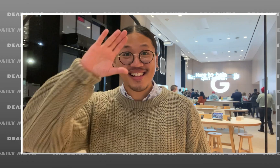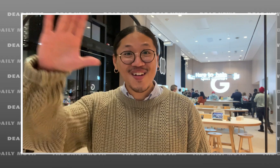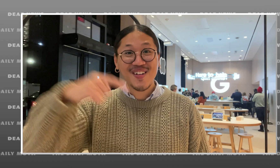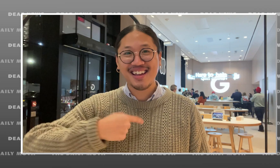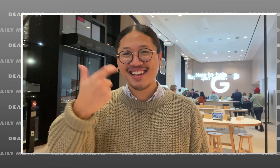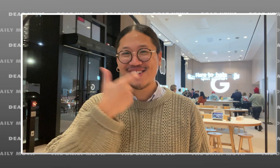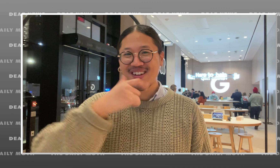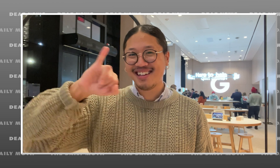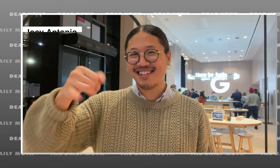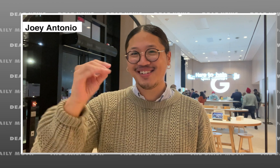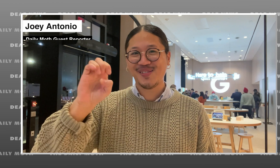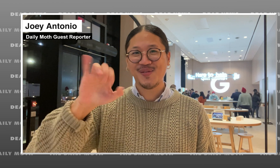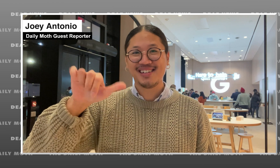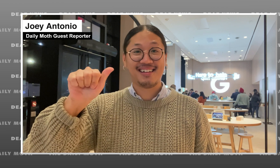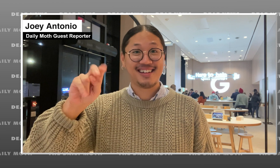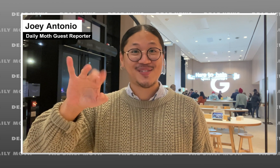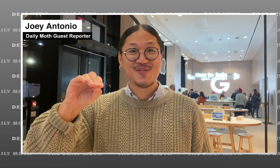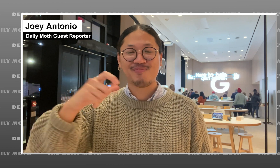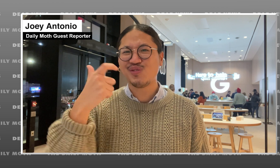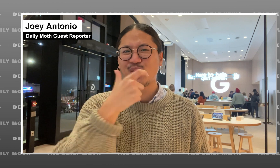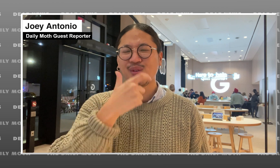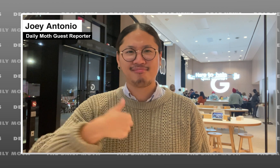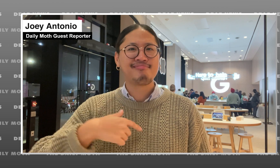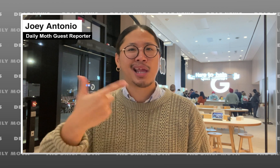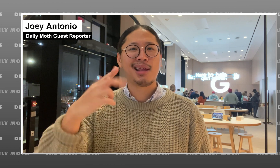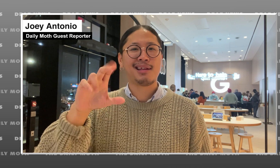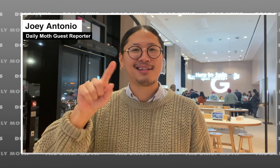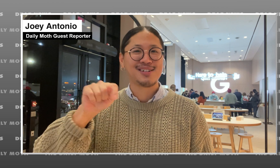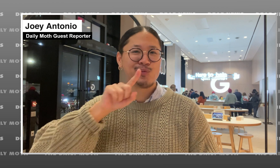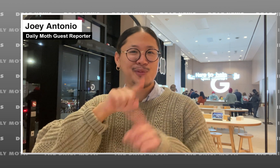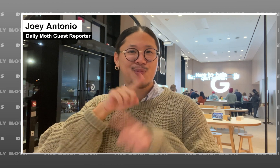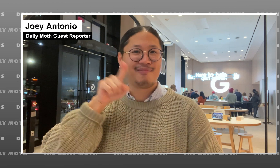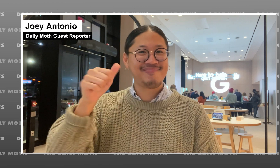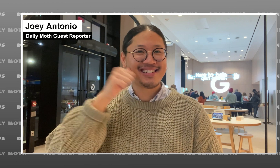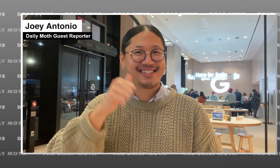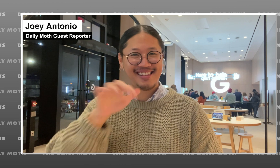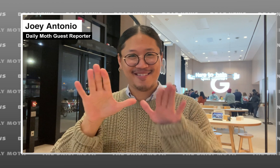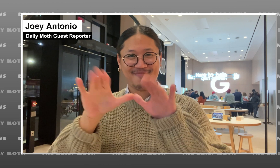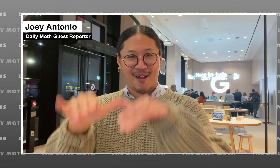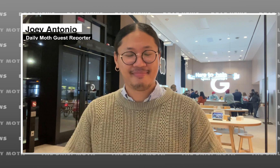Hello! I’m Joey Antonio. I am a guest reporter for The Daily Moth.